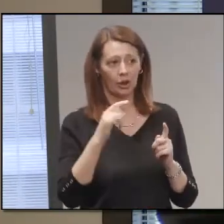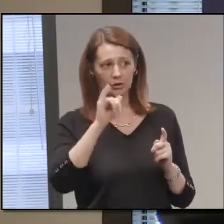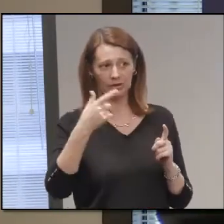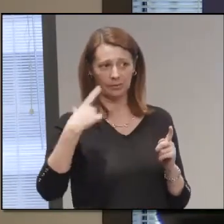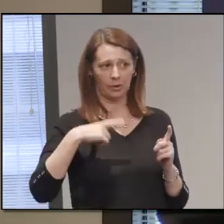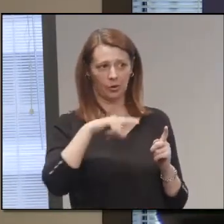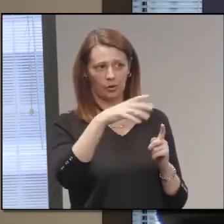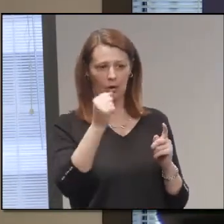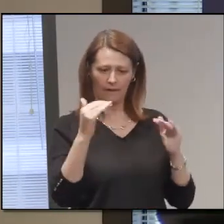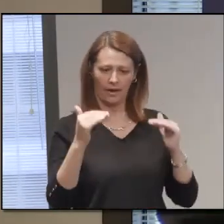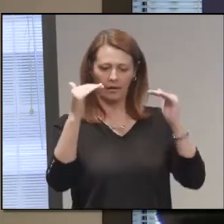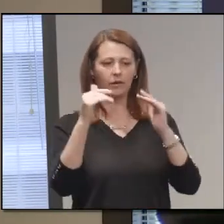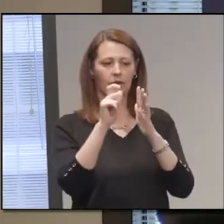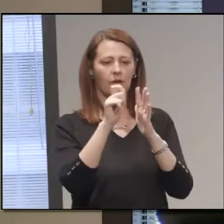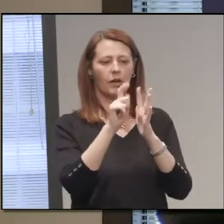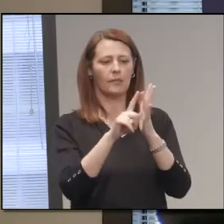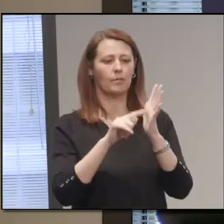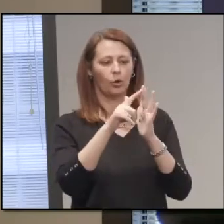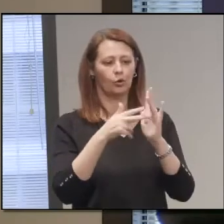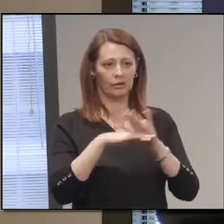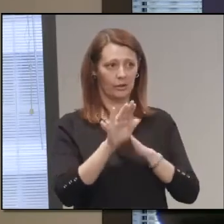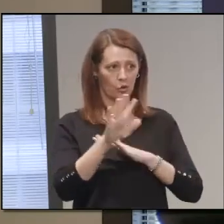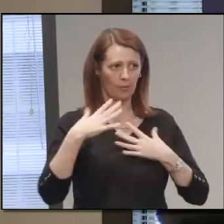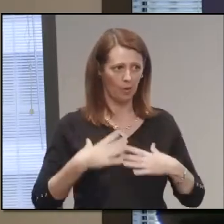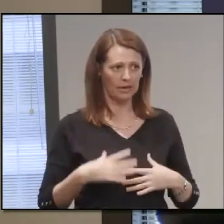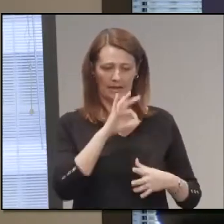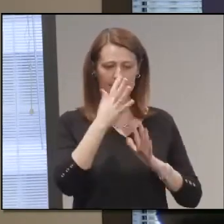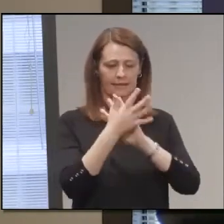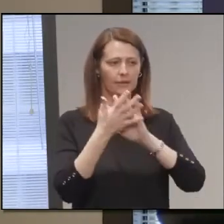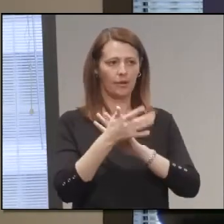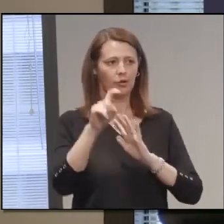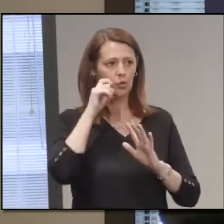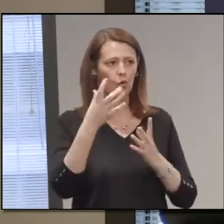an elevated pollutant concentration in your body does not mean you will get that health effect